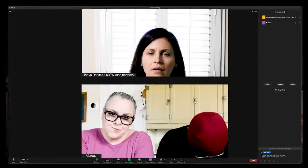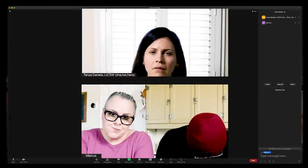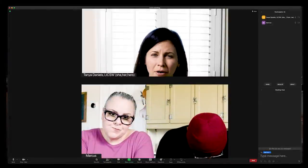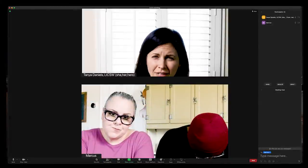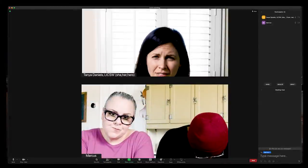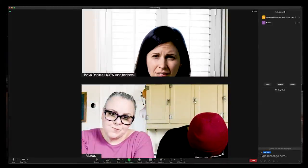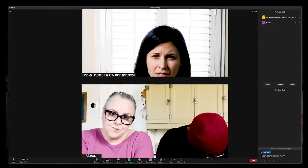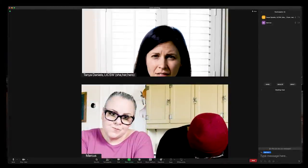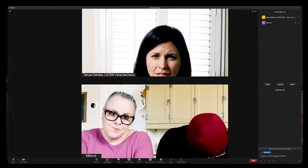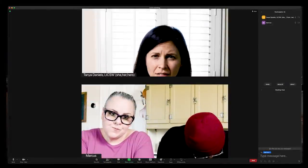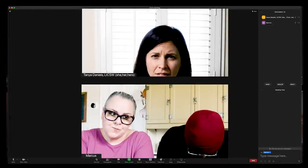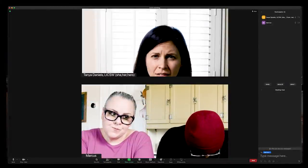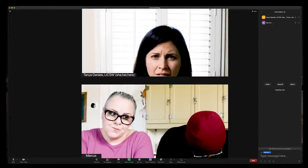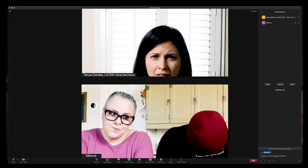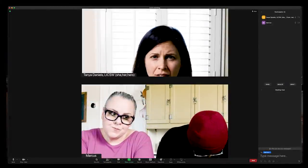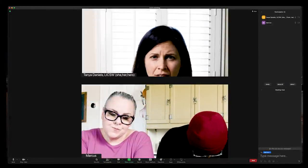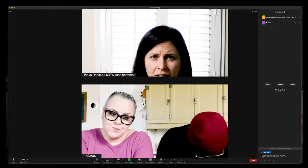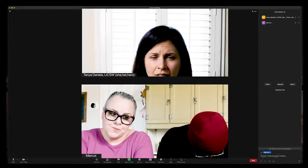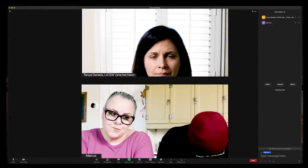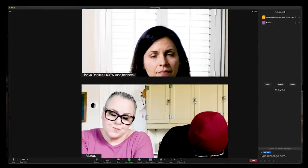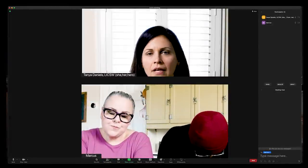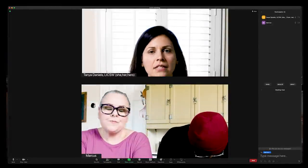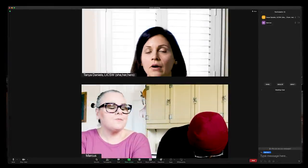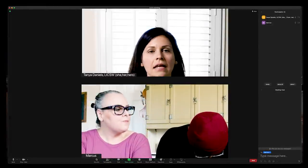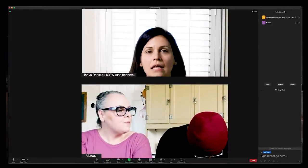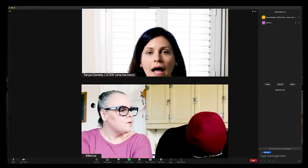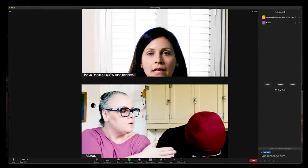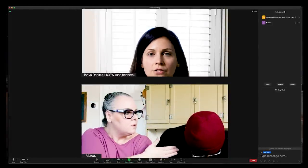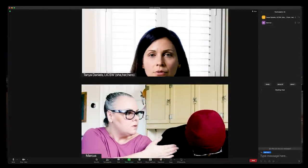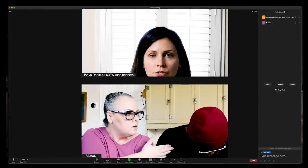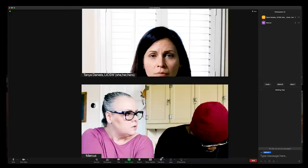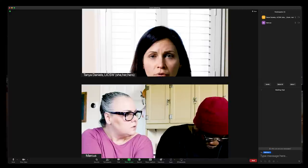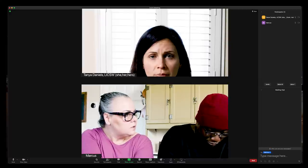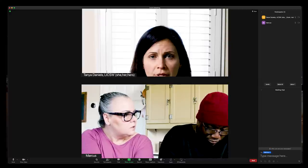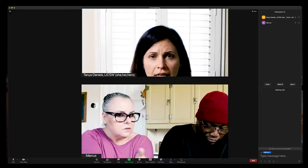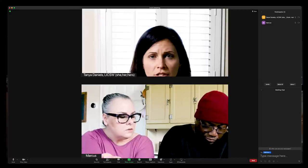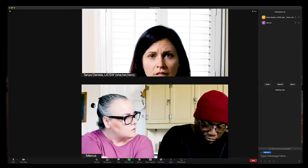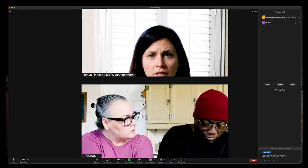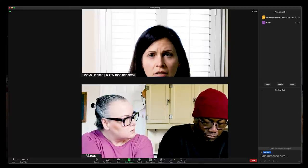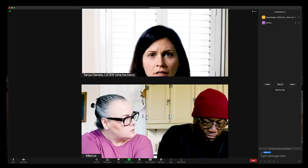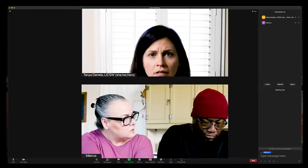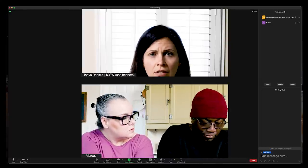Marcus? Is there anything that I can do to improve communication?